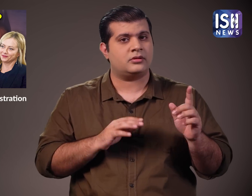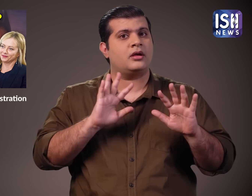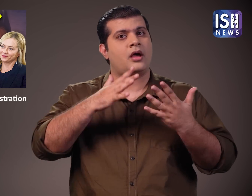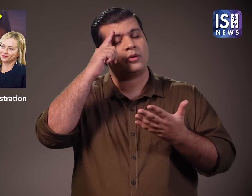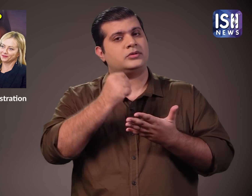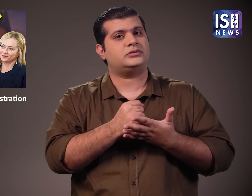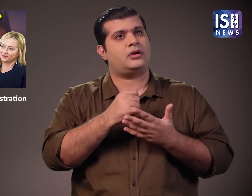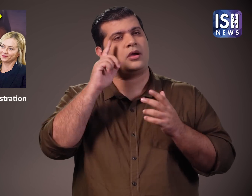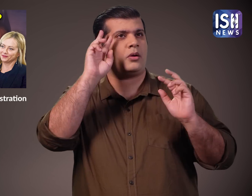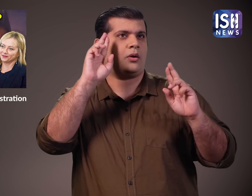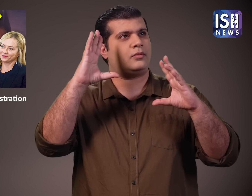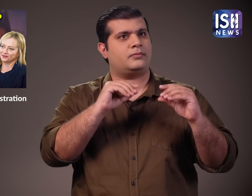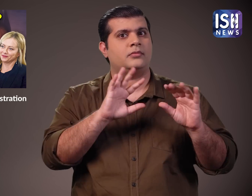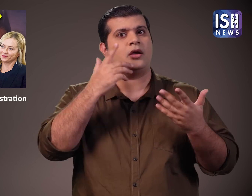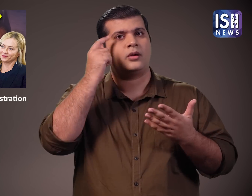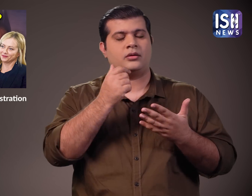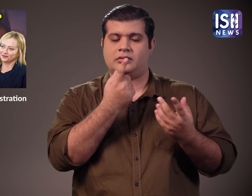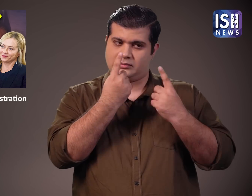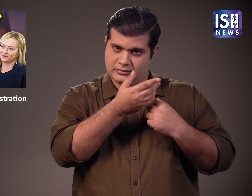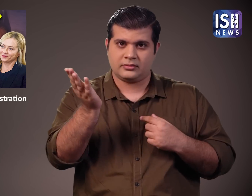Experts demanded more research instead of implementing such laws.